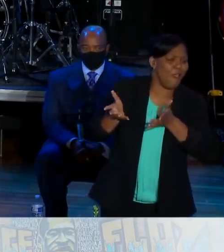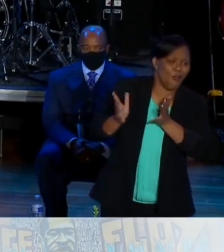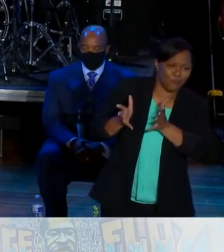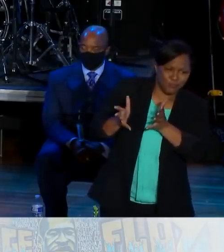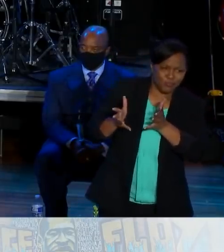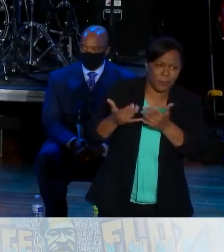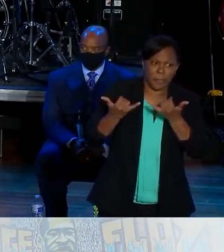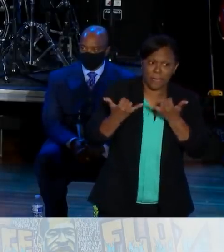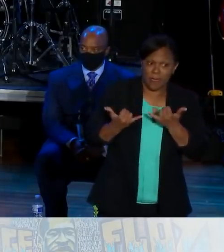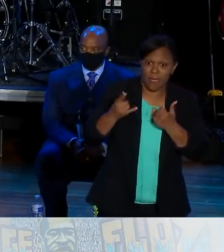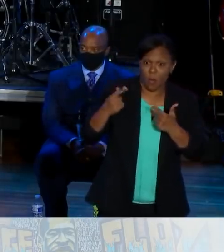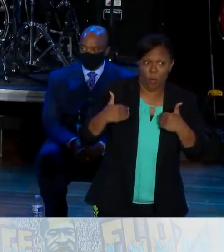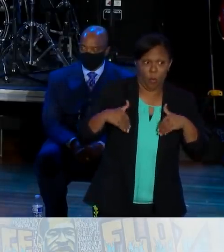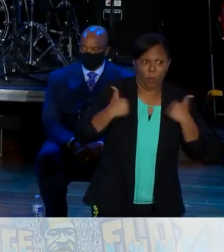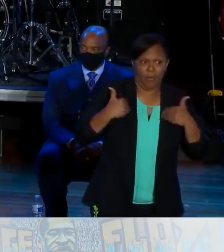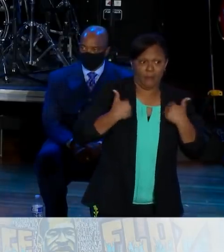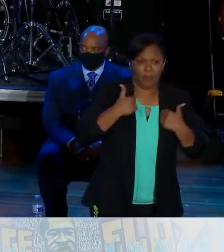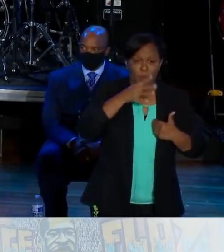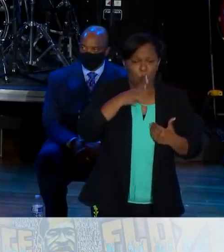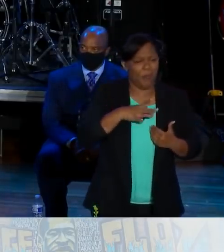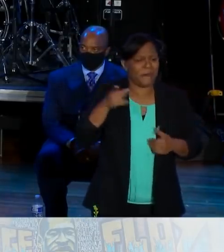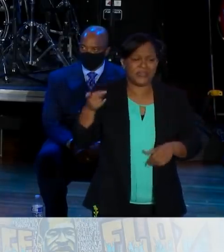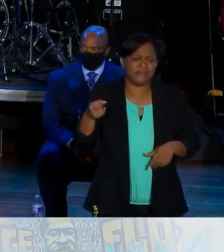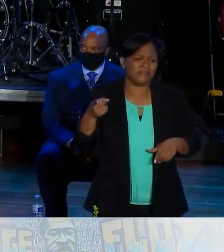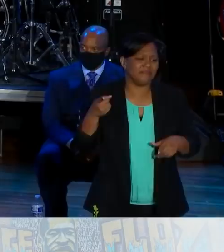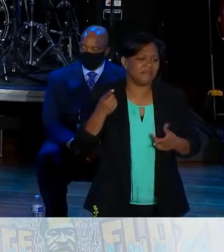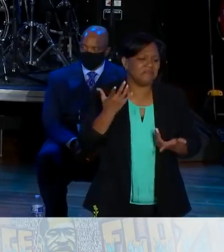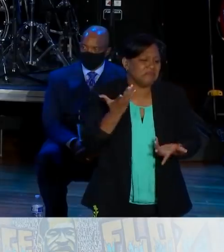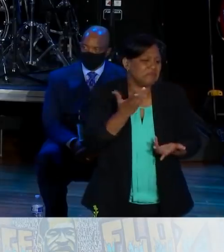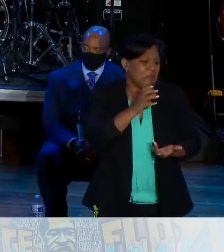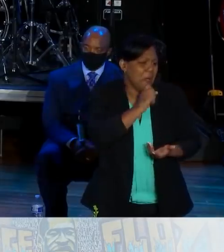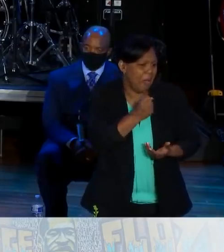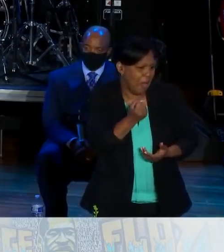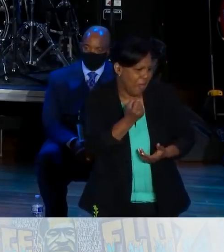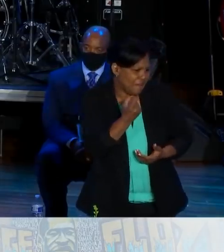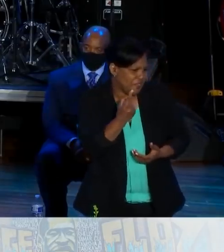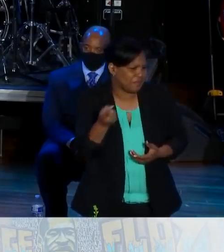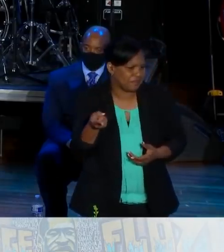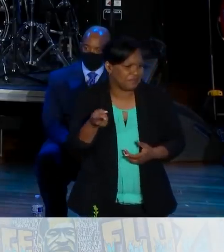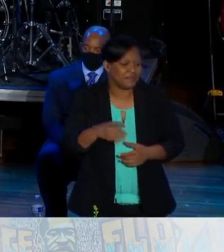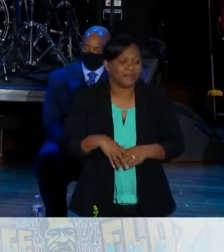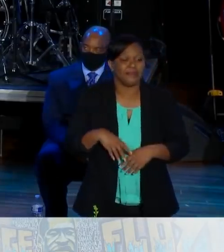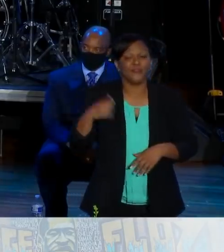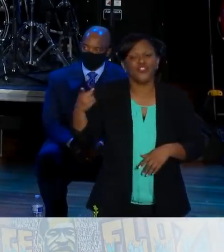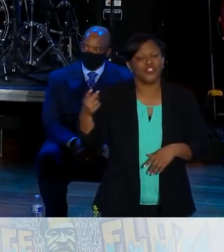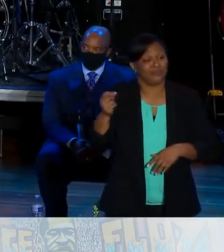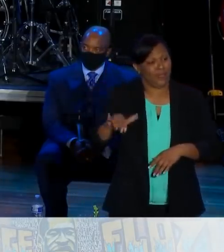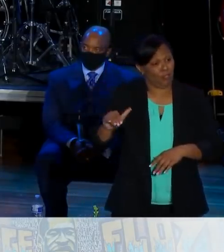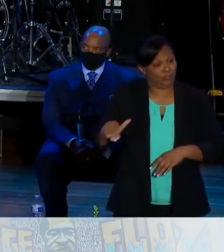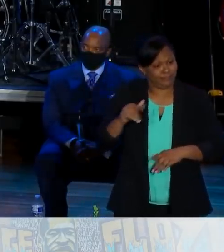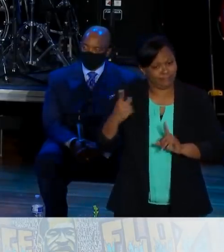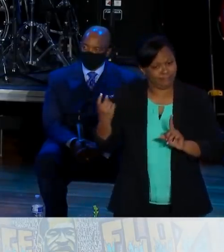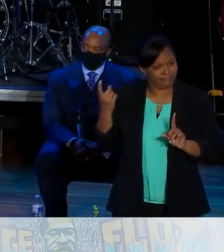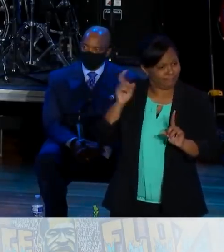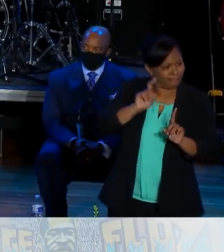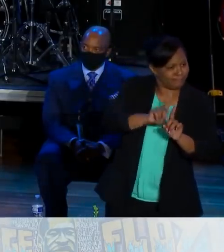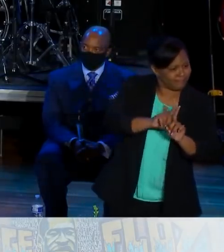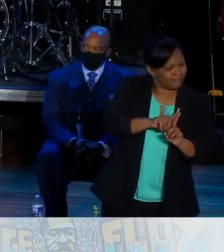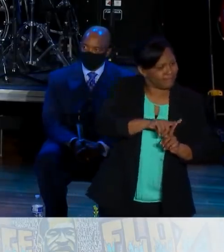AND AS I WAS TALKING TO A REPORTER, A YOUNG WHITE GIRL, SHE DIDN'T LOOK NO OLDER THAN 11 YEARS OLD.